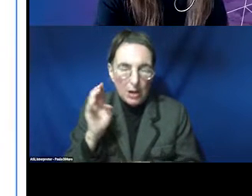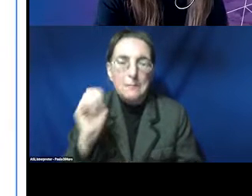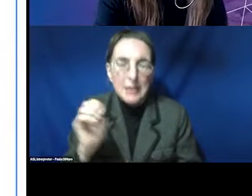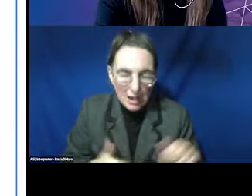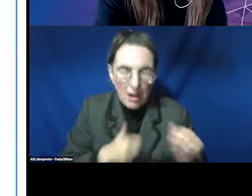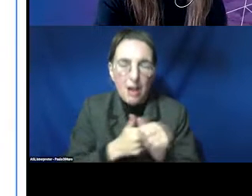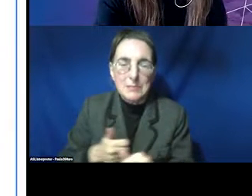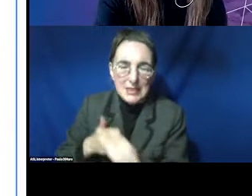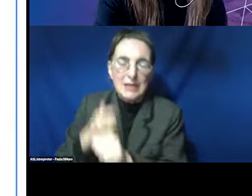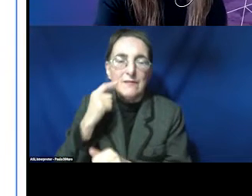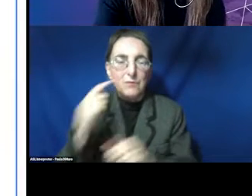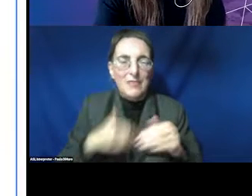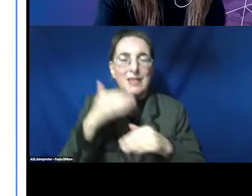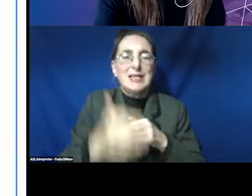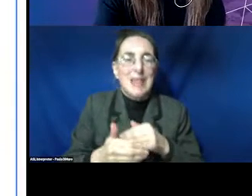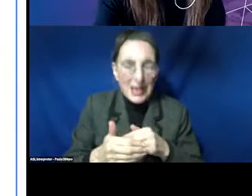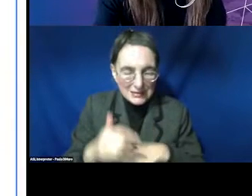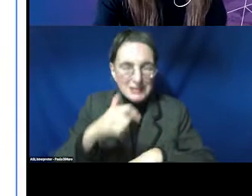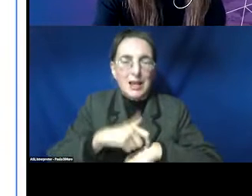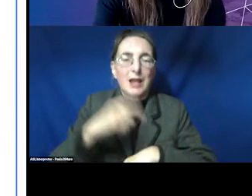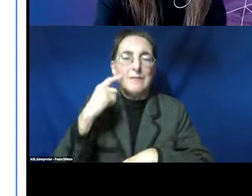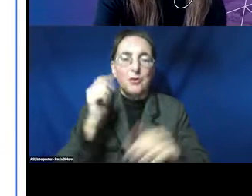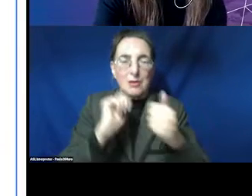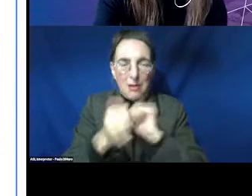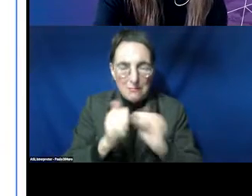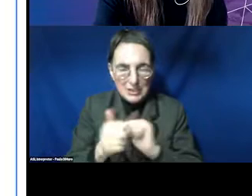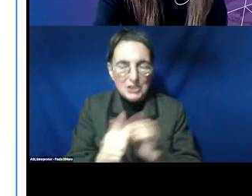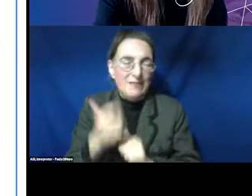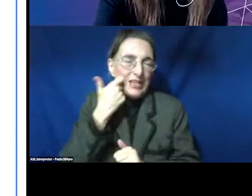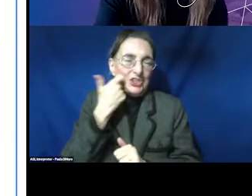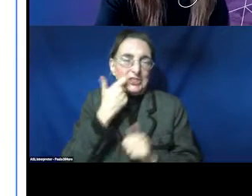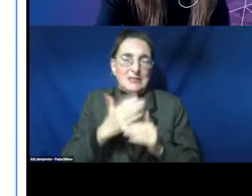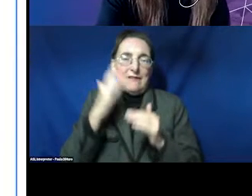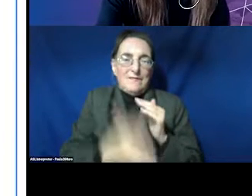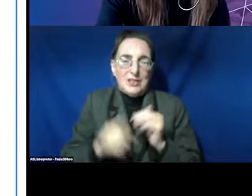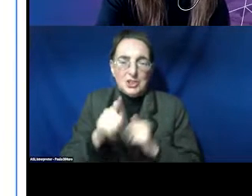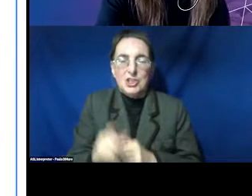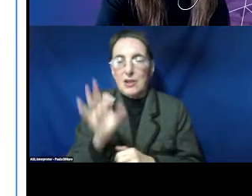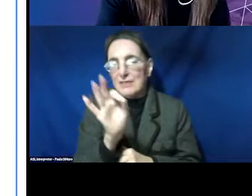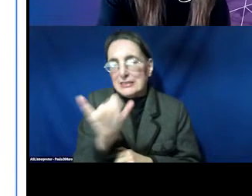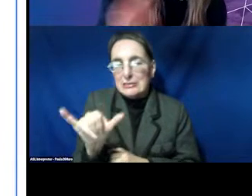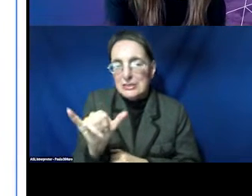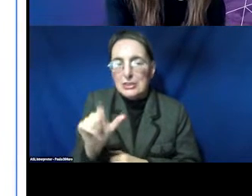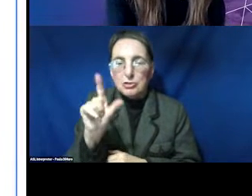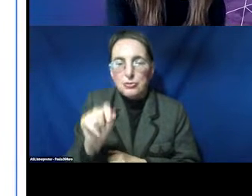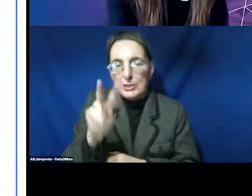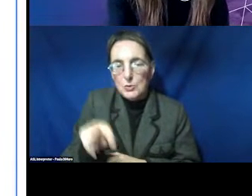So right now, they are in the midst, or they just finished up their fiscal year '22 round of deadlines.